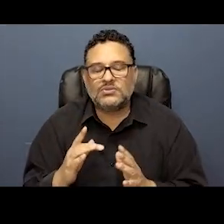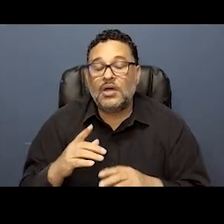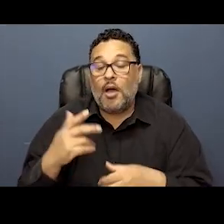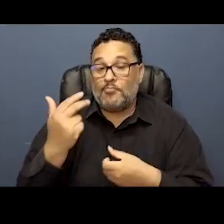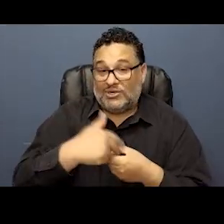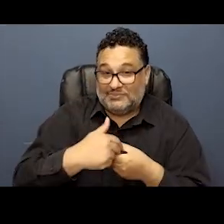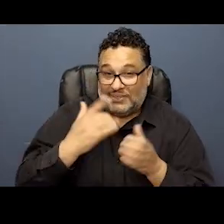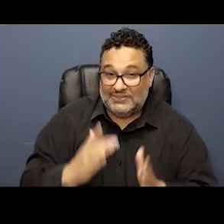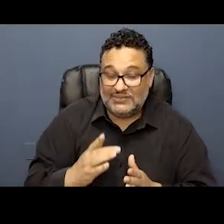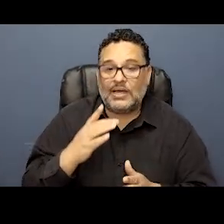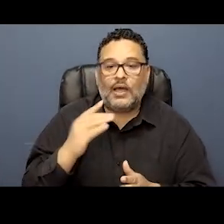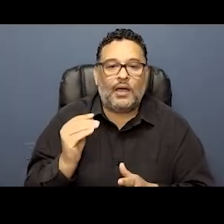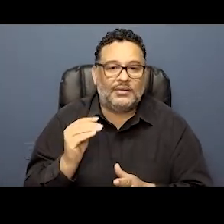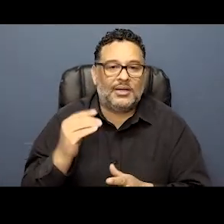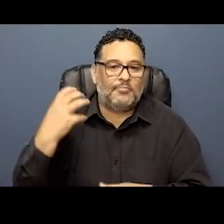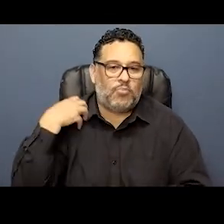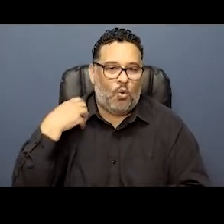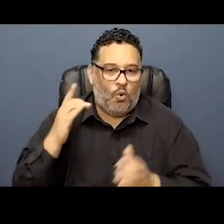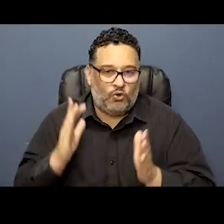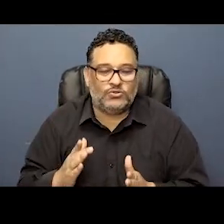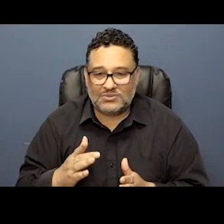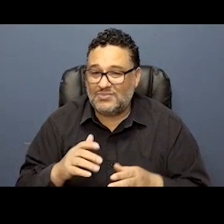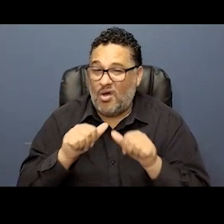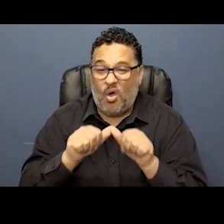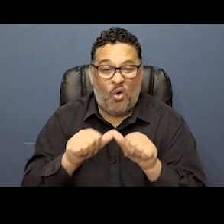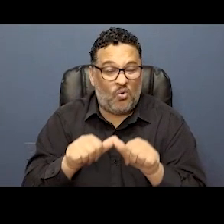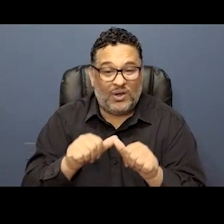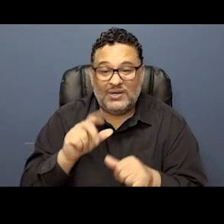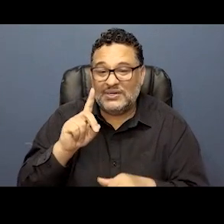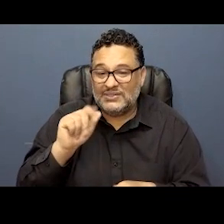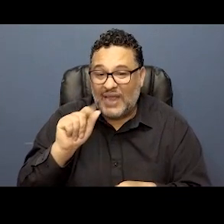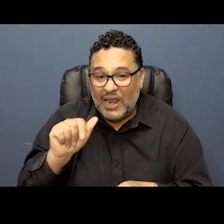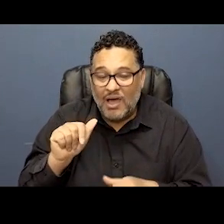Ongoing data collection from project stakeholders and guidance from the